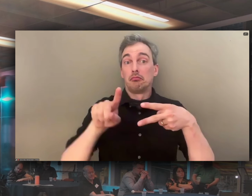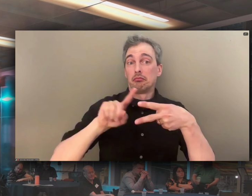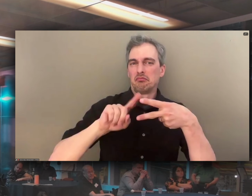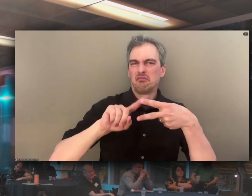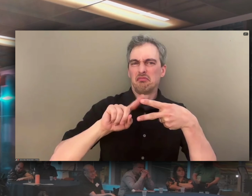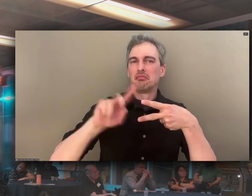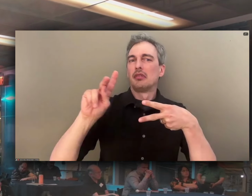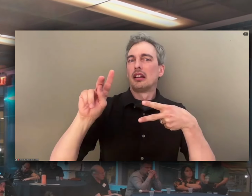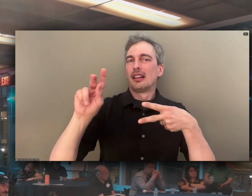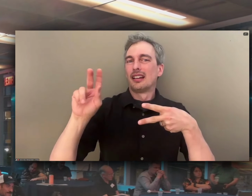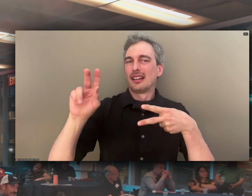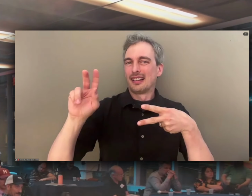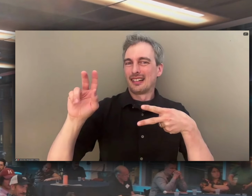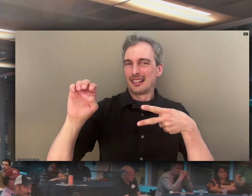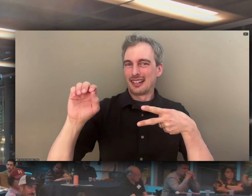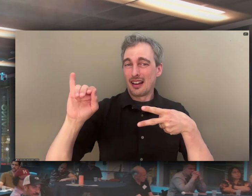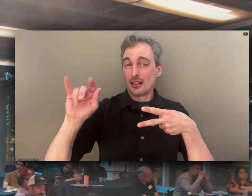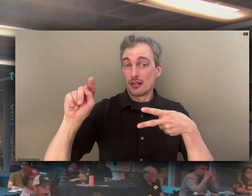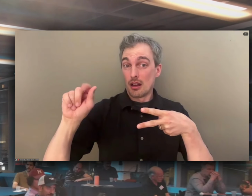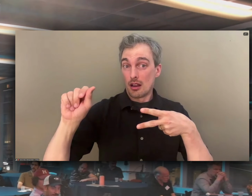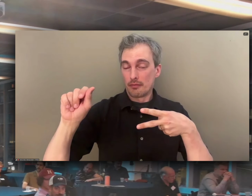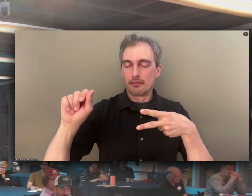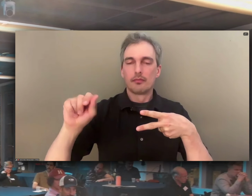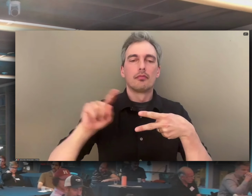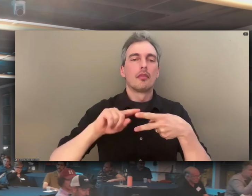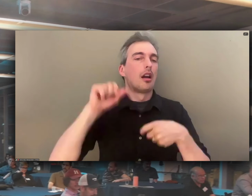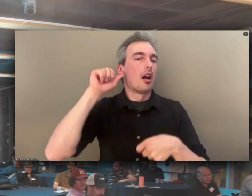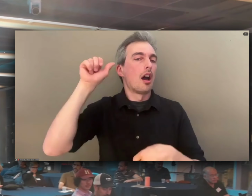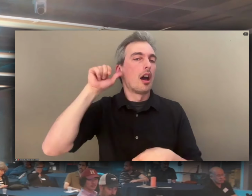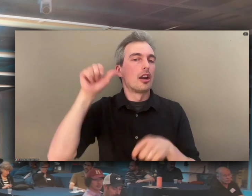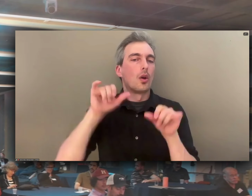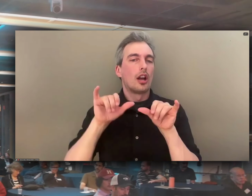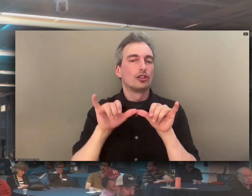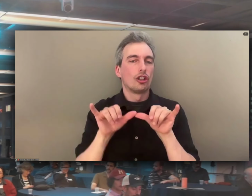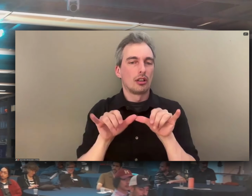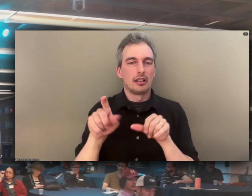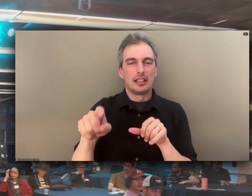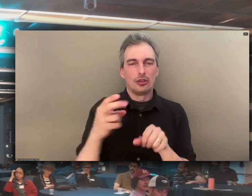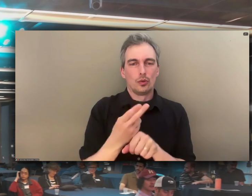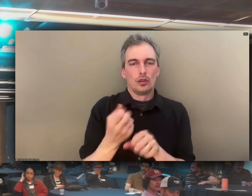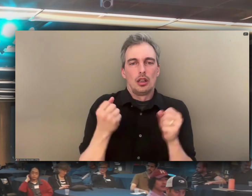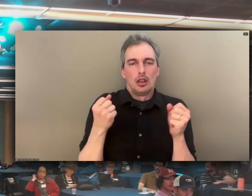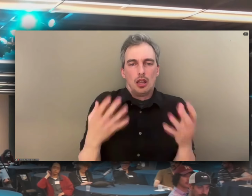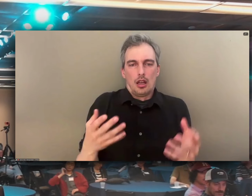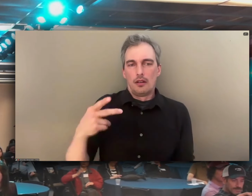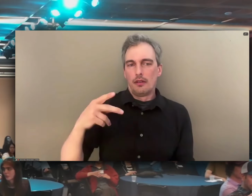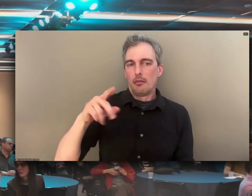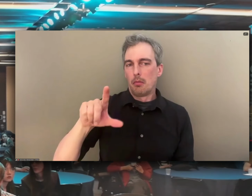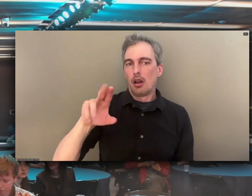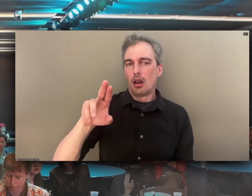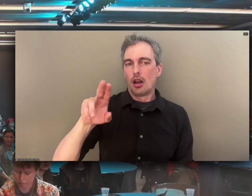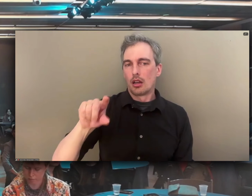In audio engineering, you need to use a lot of plugins, generally. Right? And these can be extremely helpful for the types of use cases you're describing.